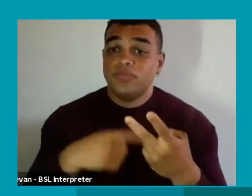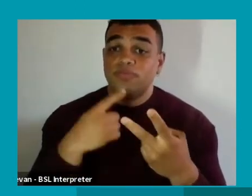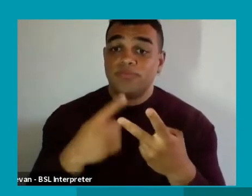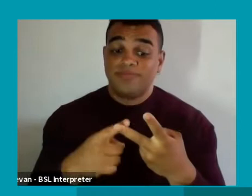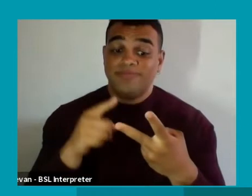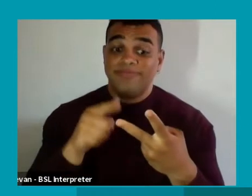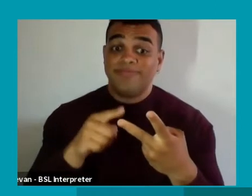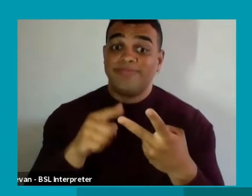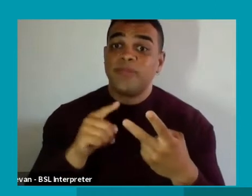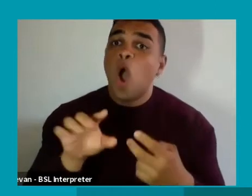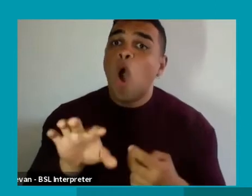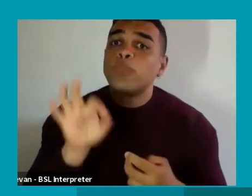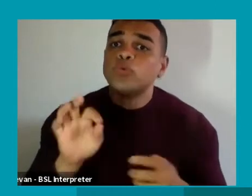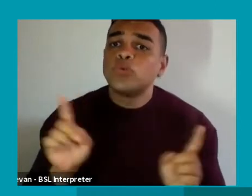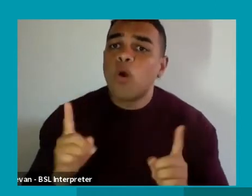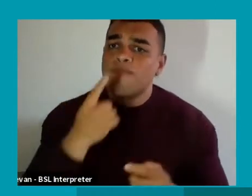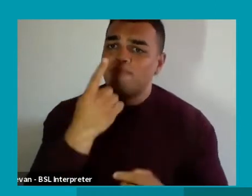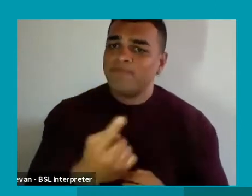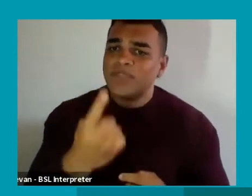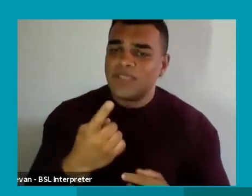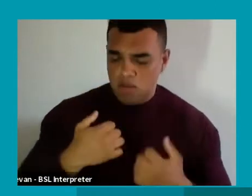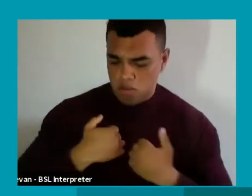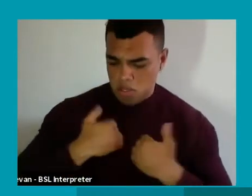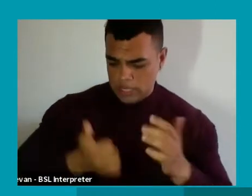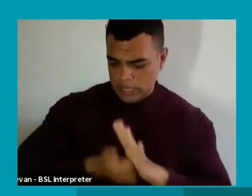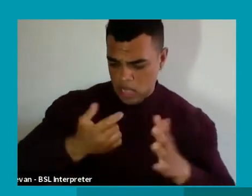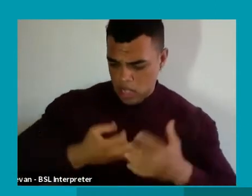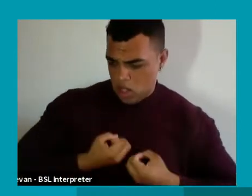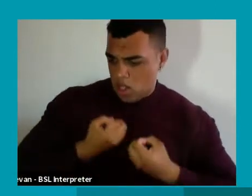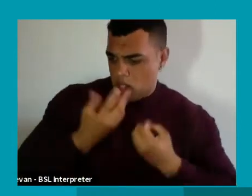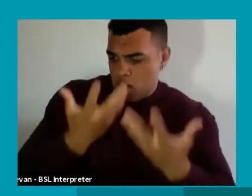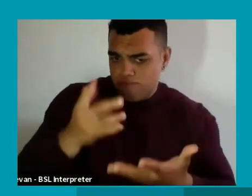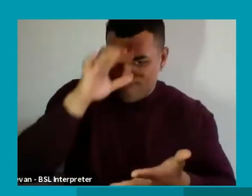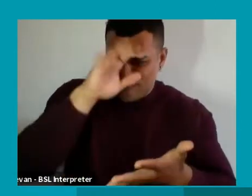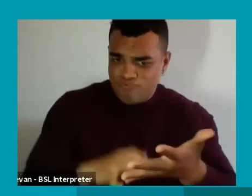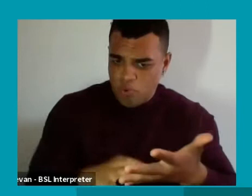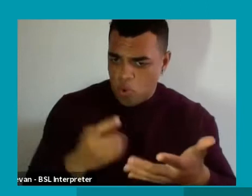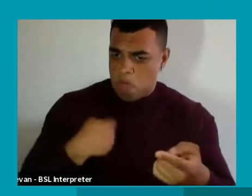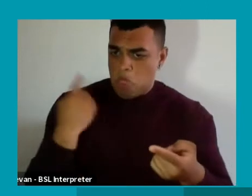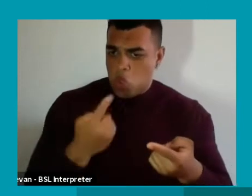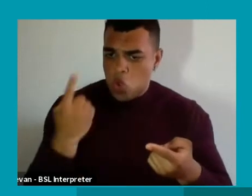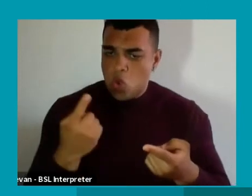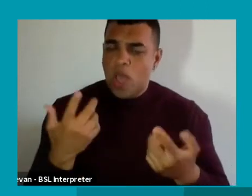but also to demonstrate not just who you are. But how you're a good fit for